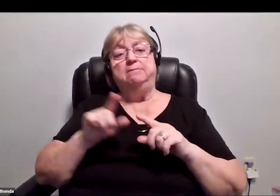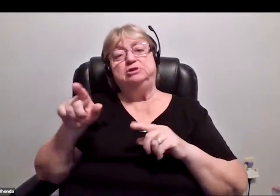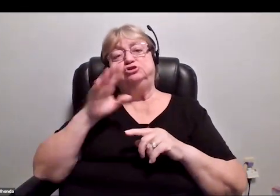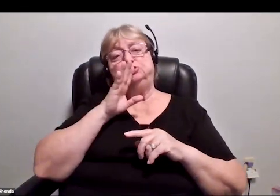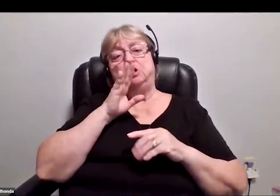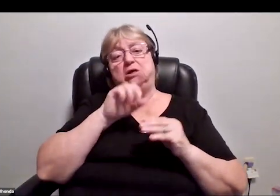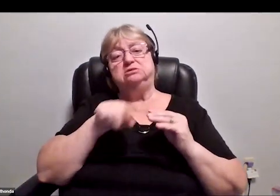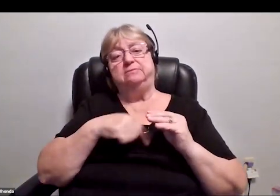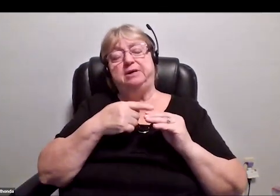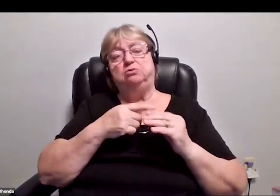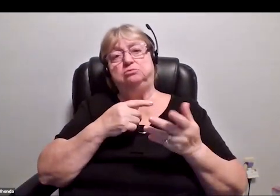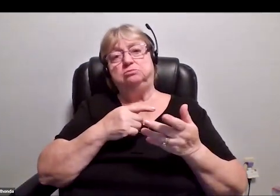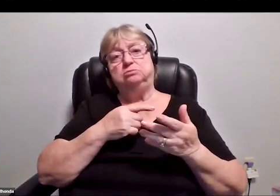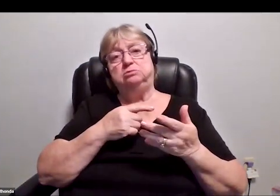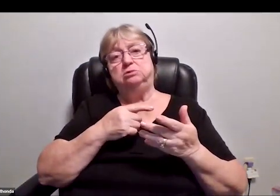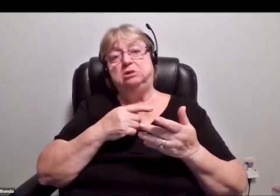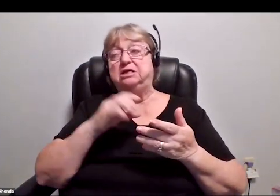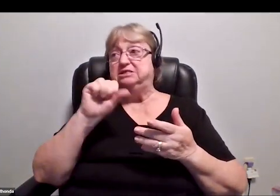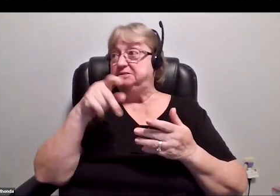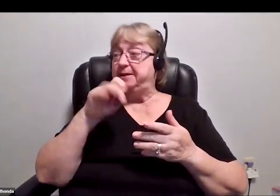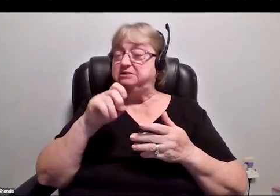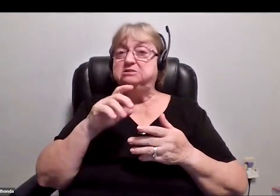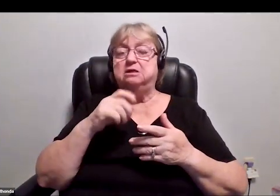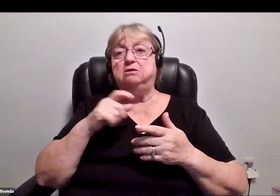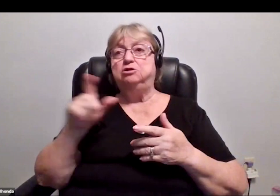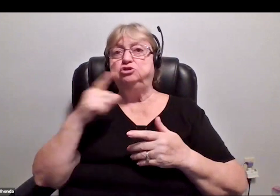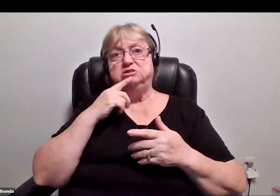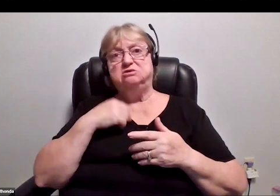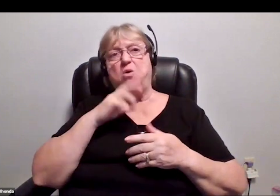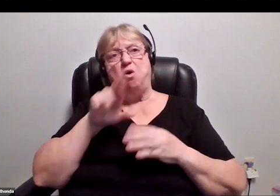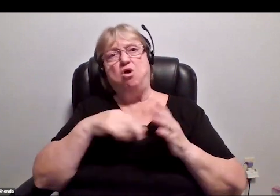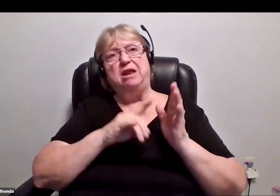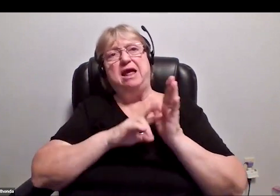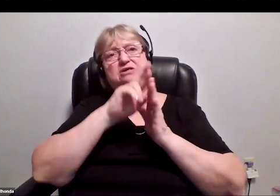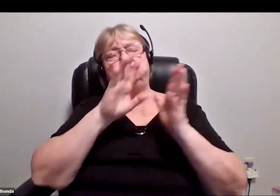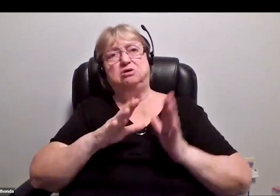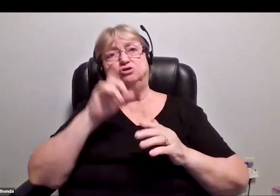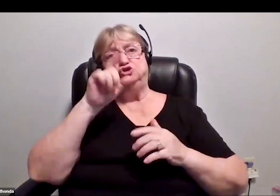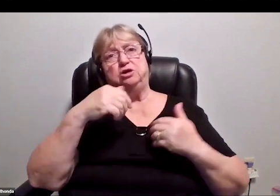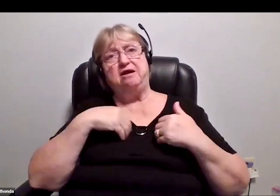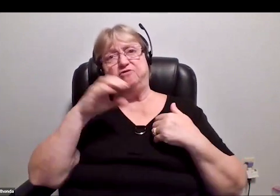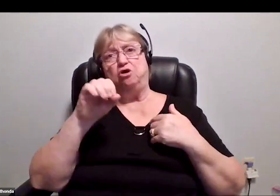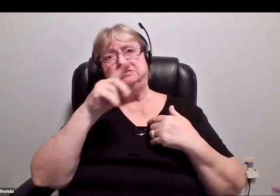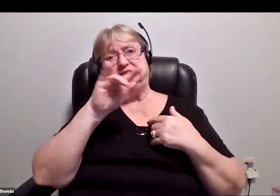We were having a conversation about space and she said all astronauts should really have ostomy bags. Aside from telling her about how hard it